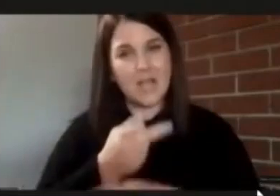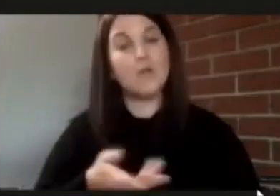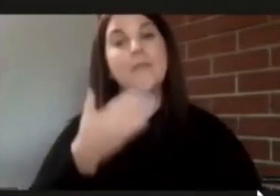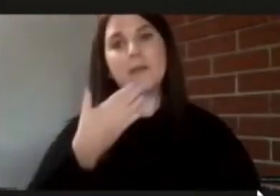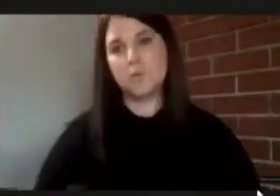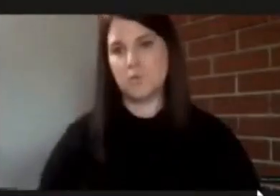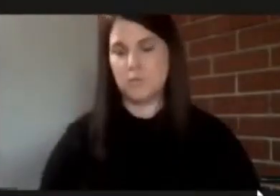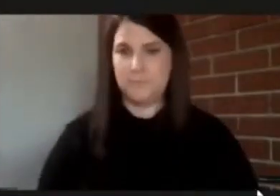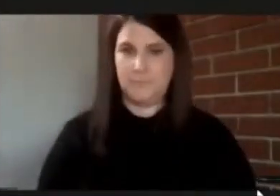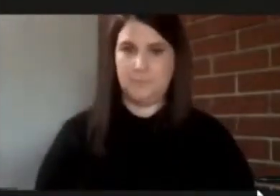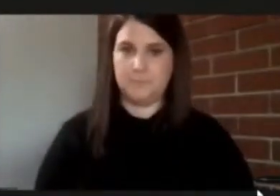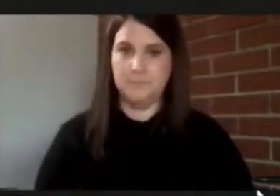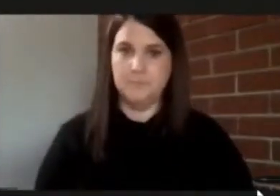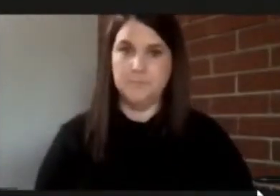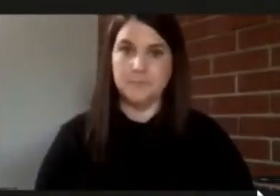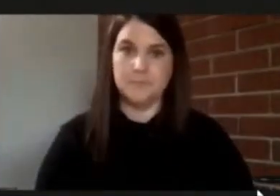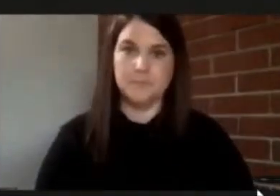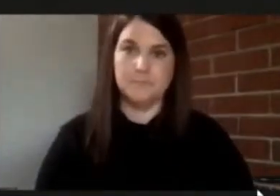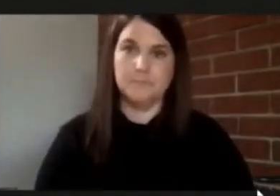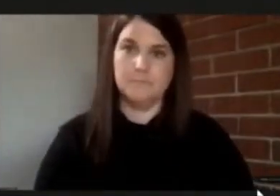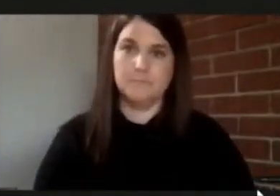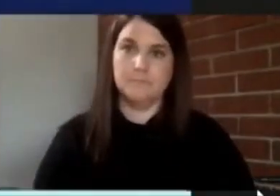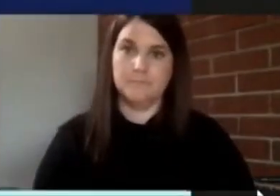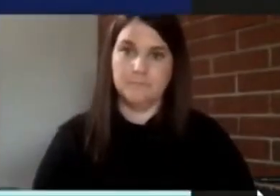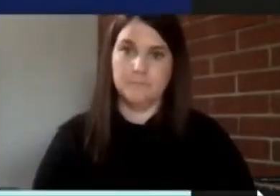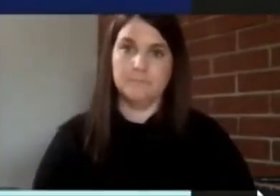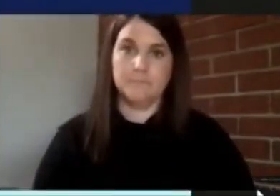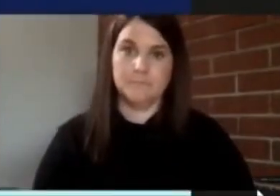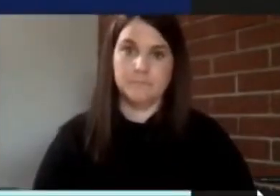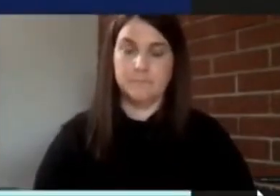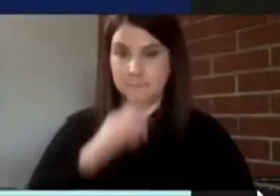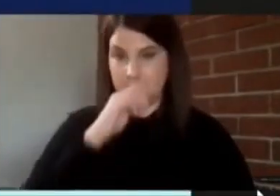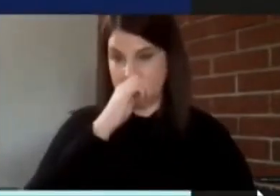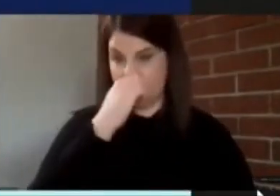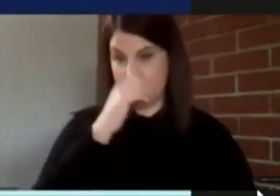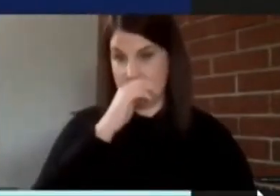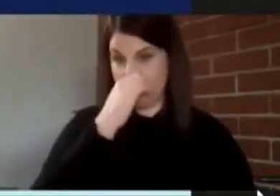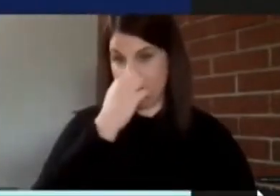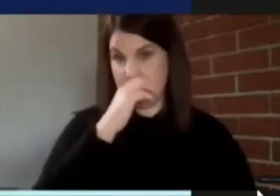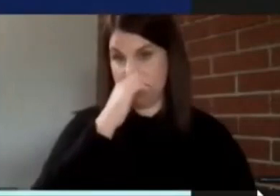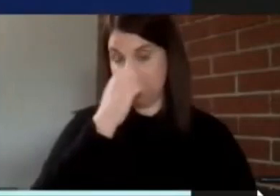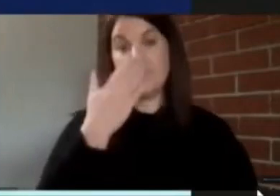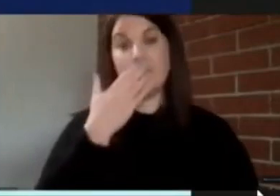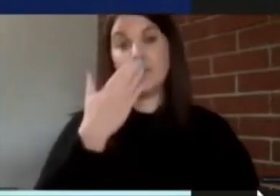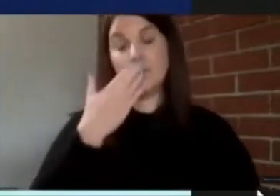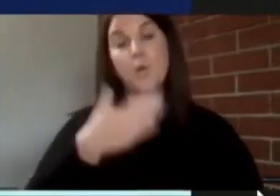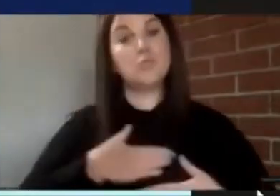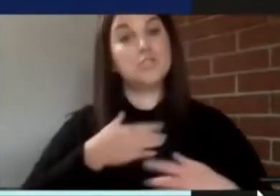Marcela Nunez-Smith: Thank you, Dr. Venters. Great appreciation to the subcommittee and the members.